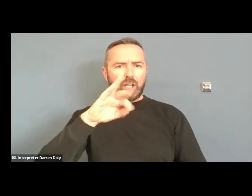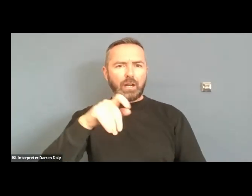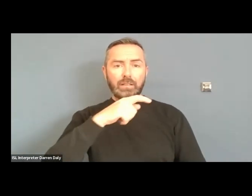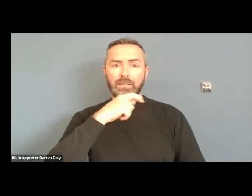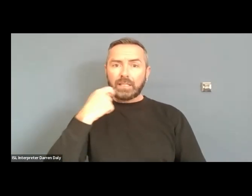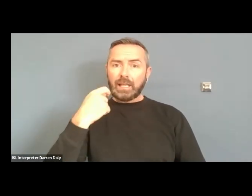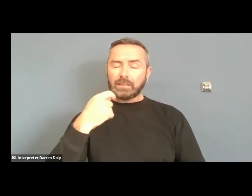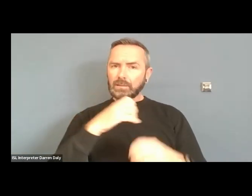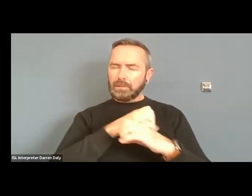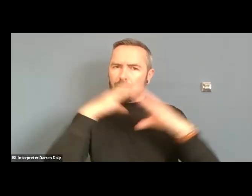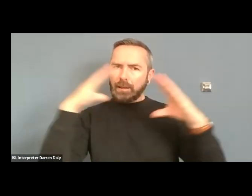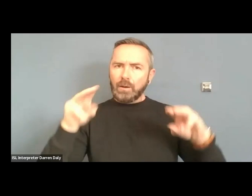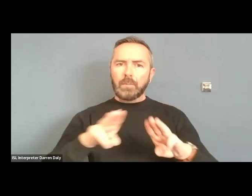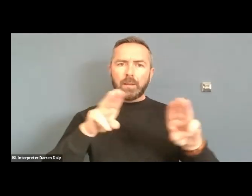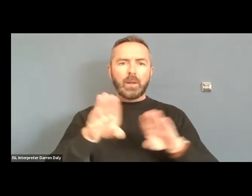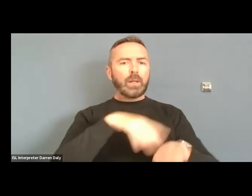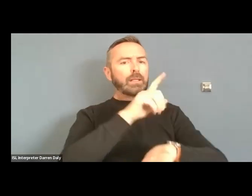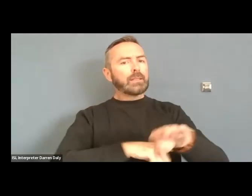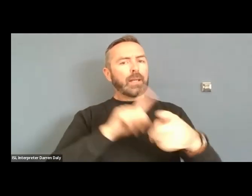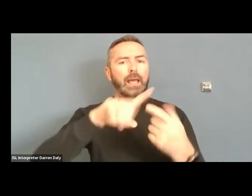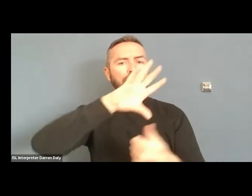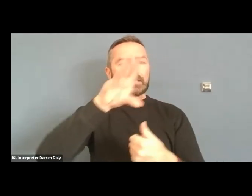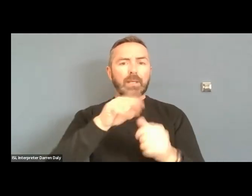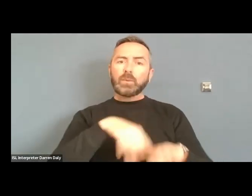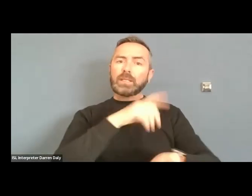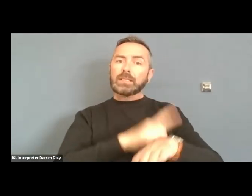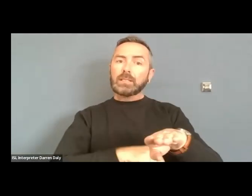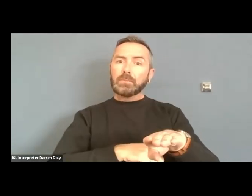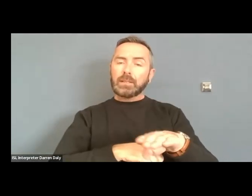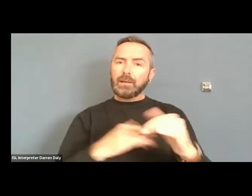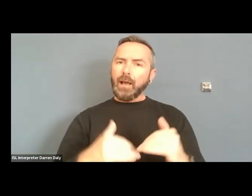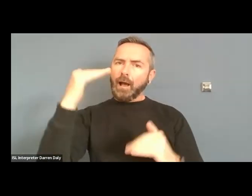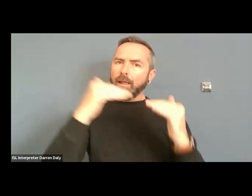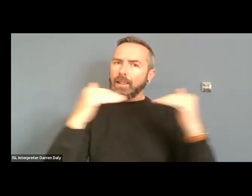disability, and especially those with a disability to a great extent, report